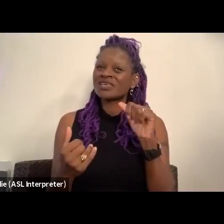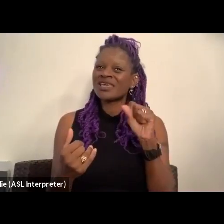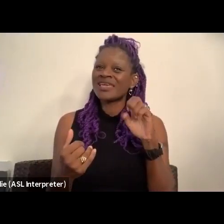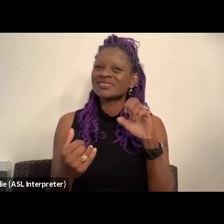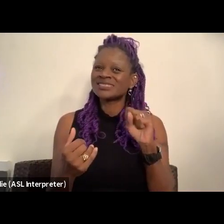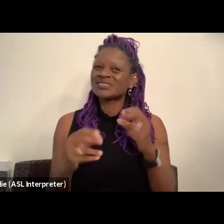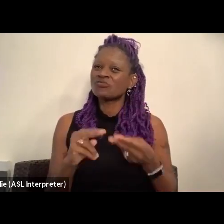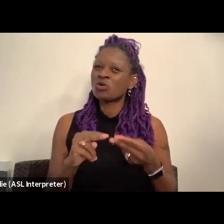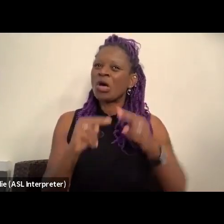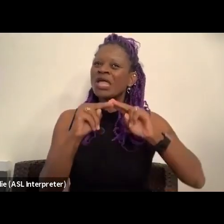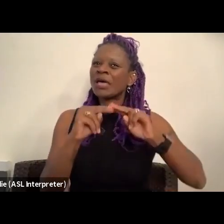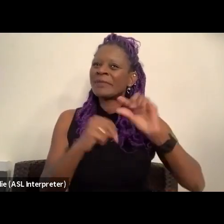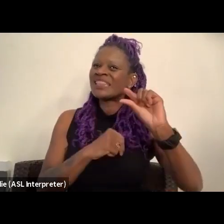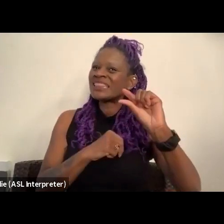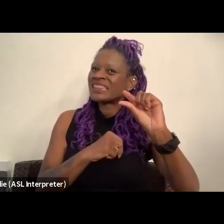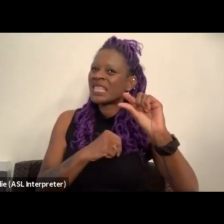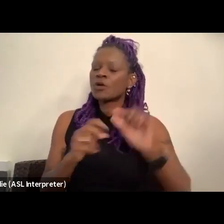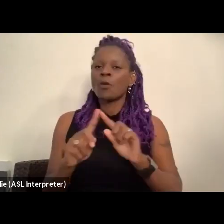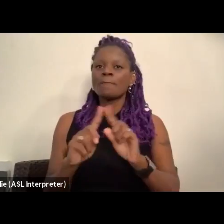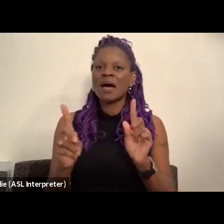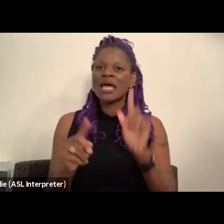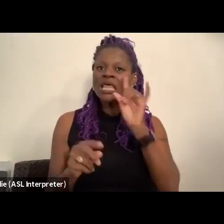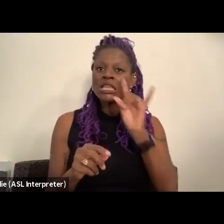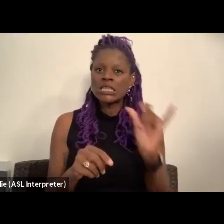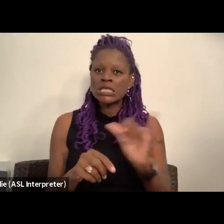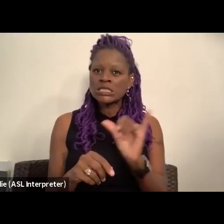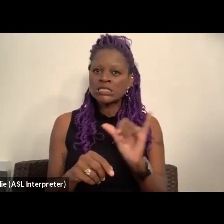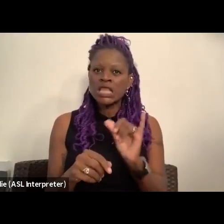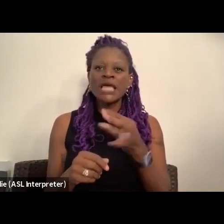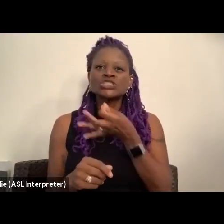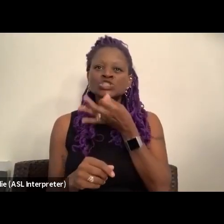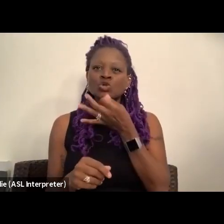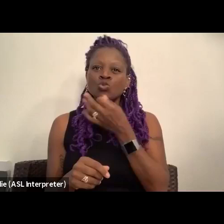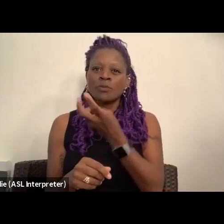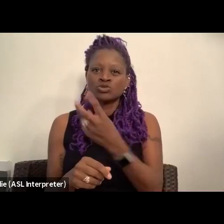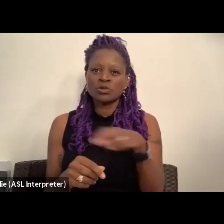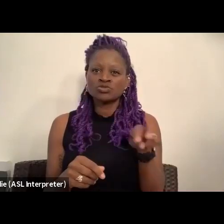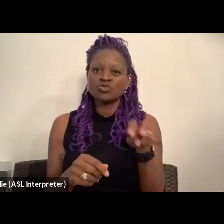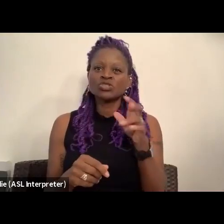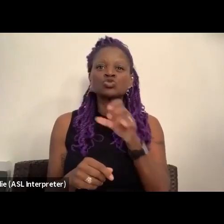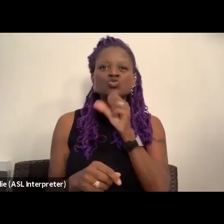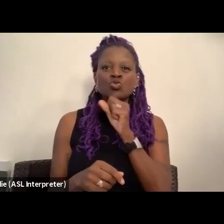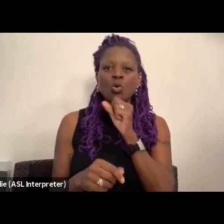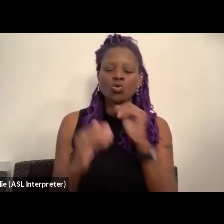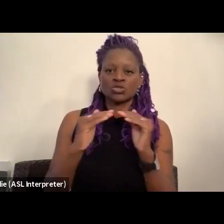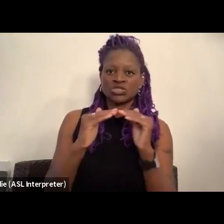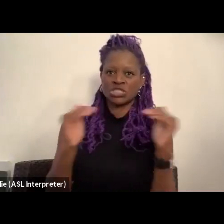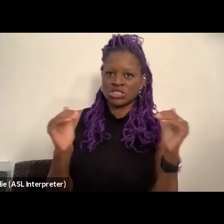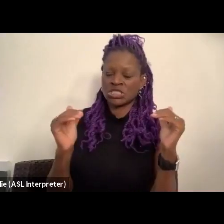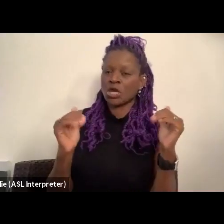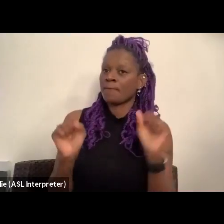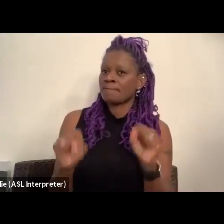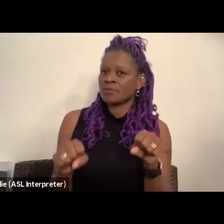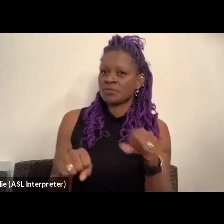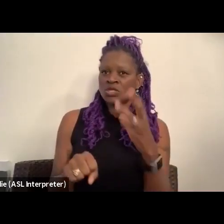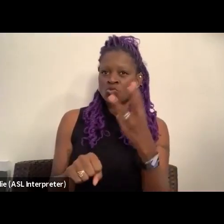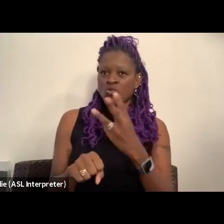That said, it still looks like we'll be moving into the orange tier possibly as soon as Wednesday. Dr. Sundari Mase, our health officer, we'll talk more about that in a few minutes.